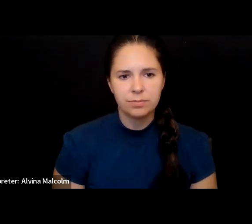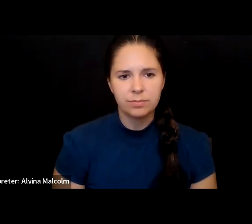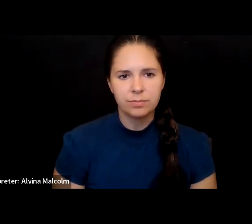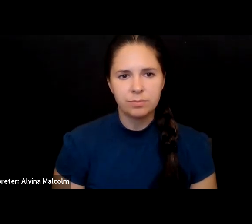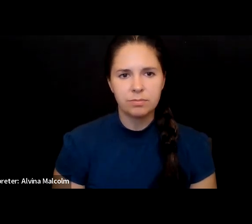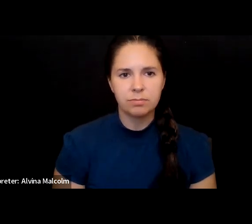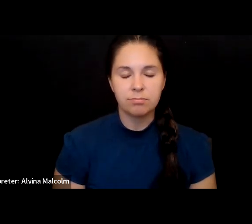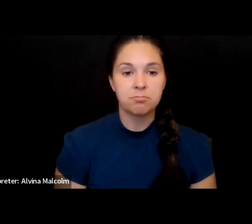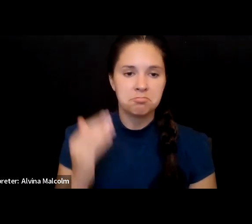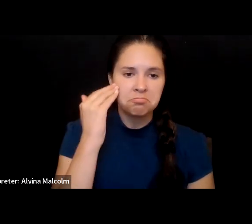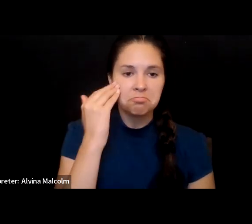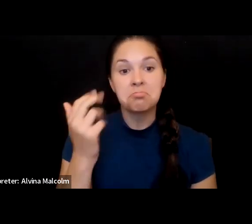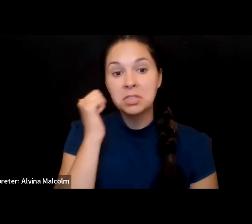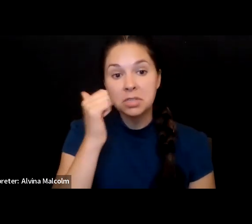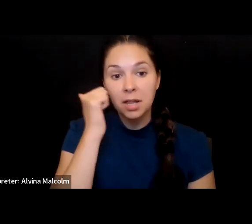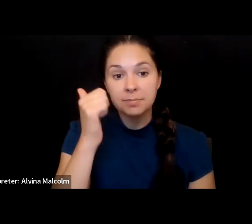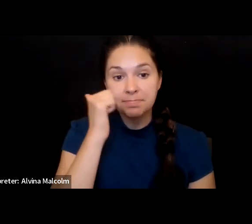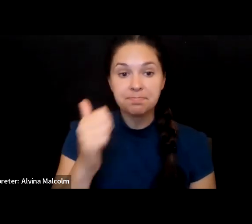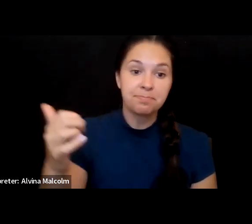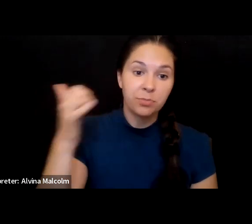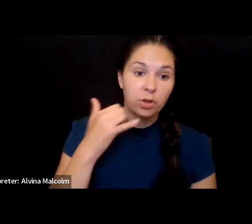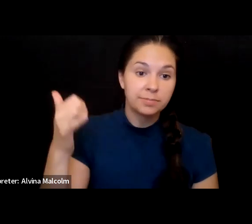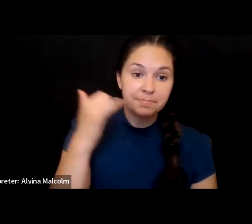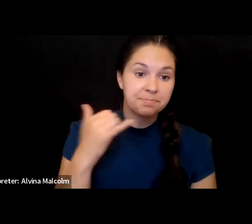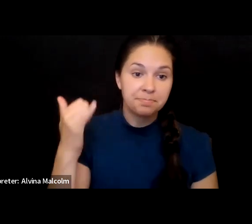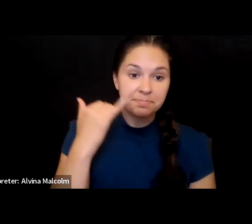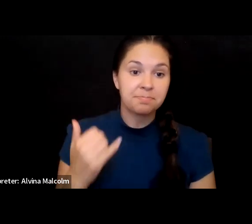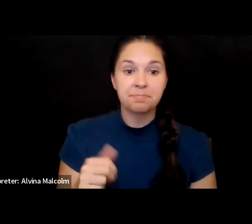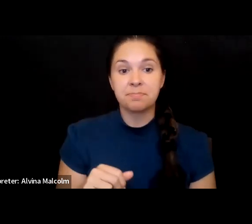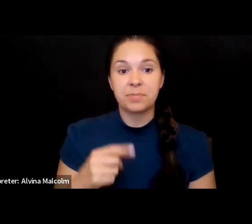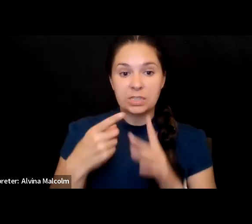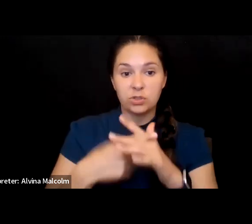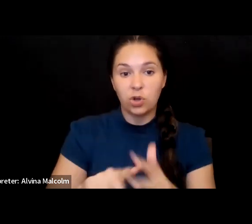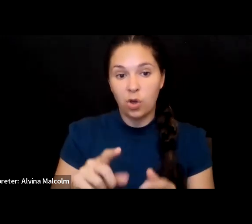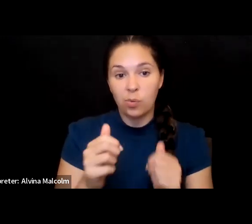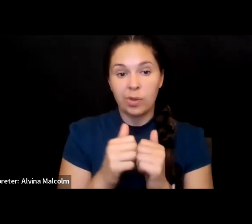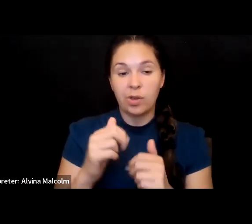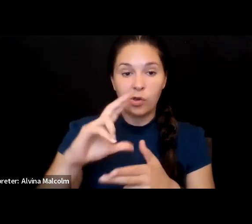commands that you cooperate and you